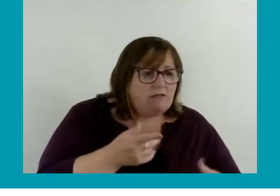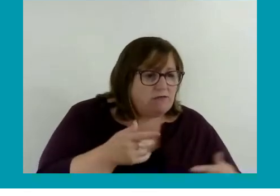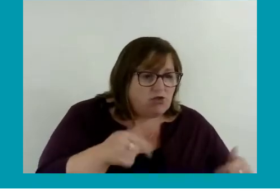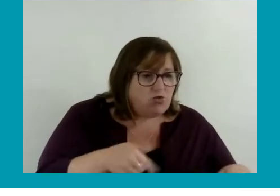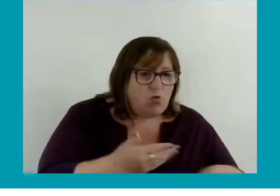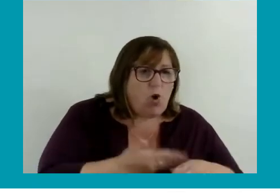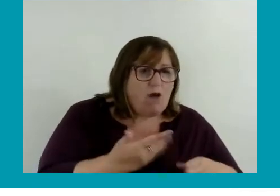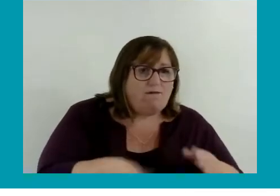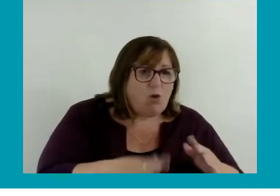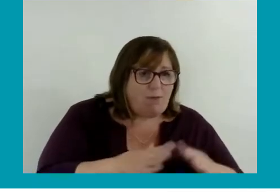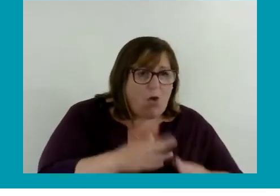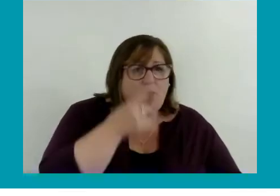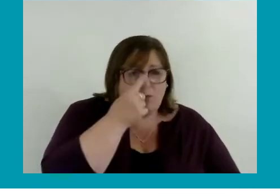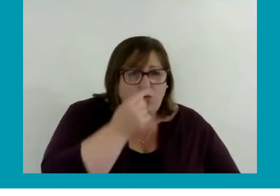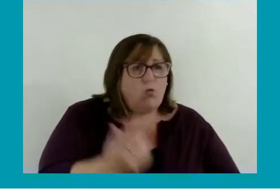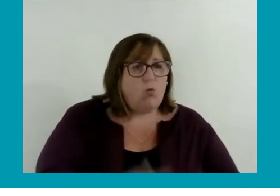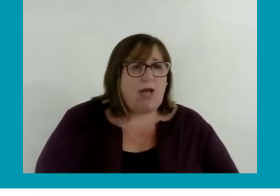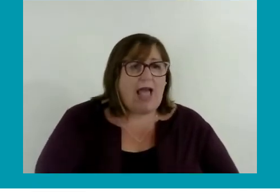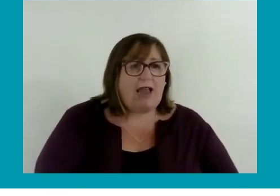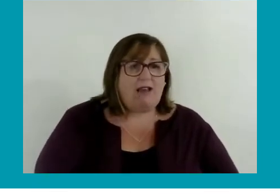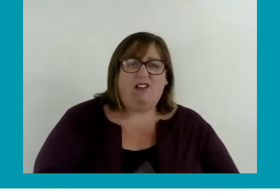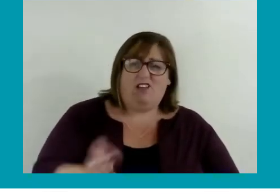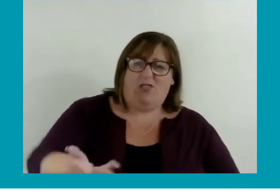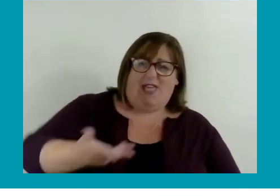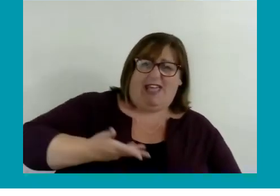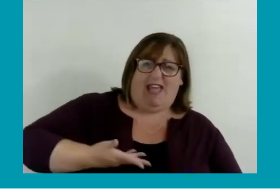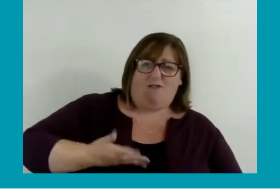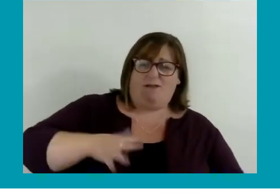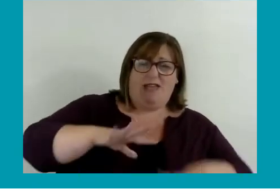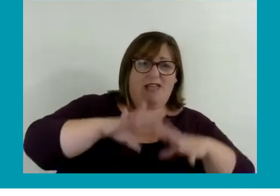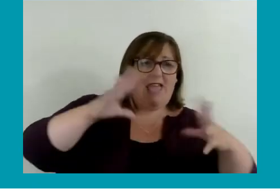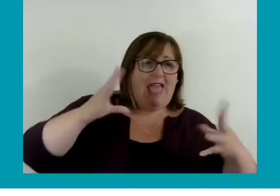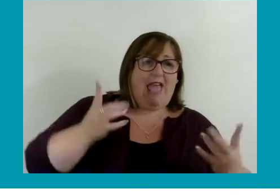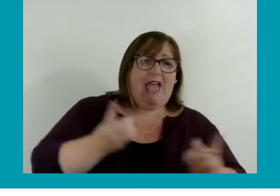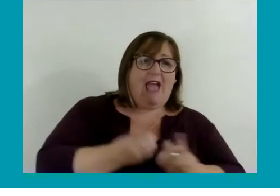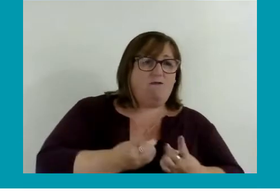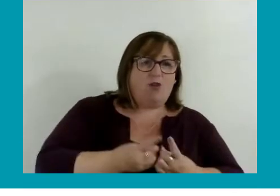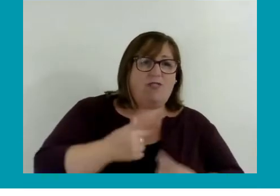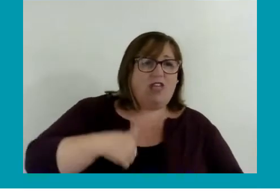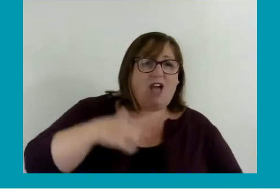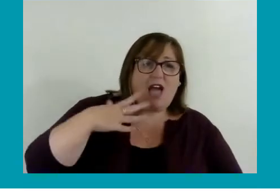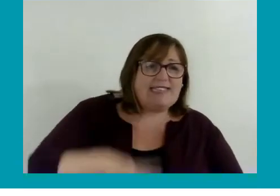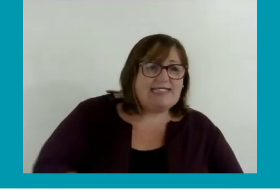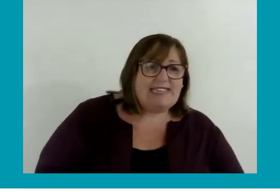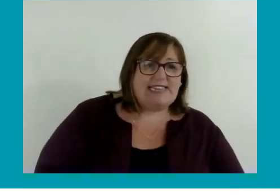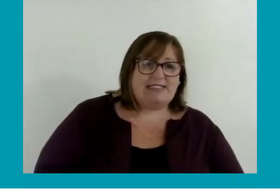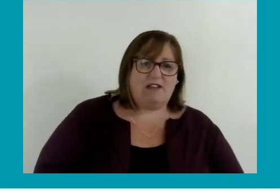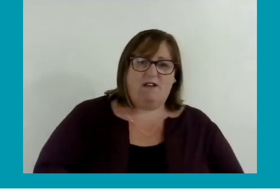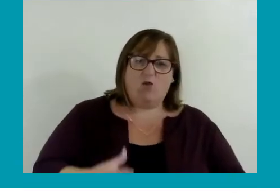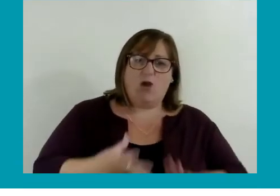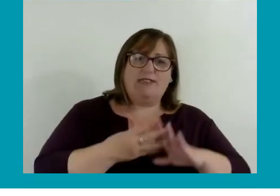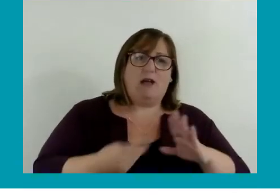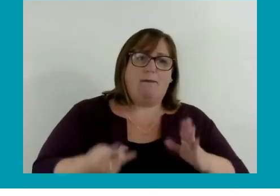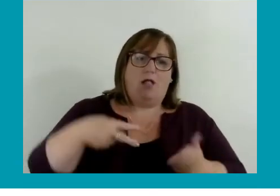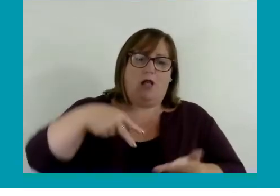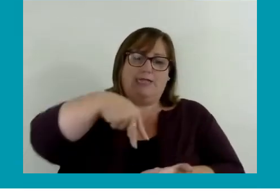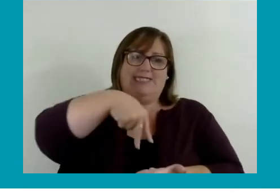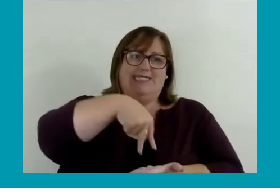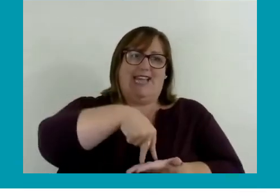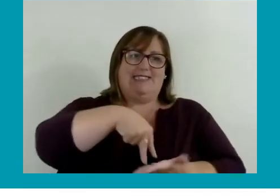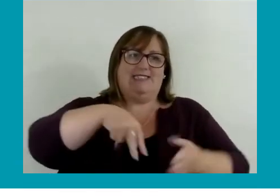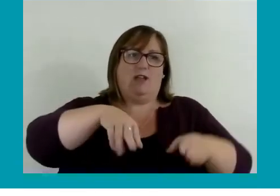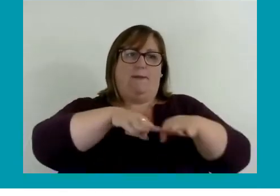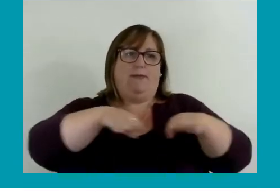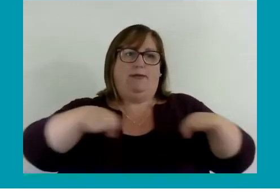the stand-up workstation at home um even on a on the day of a fire alarm because i have addison's